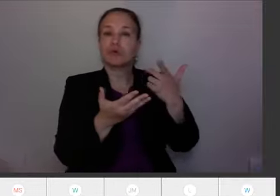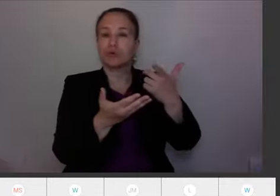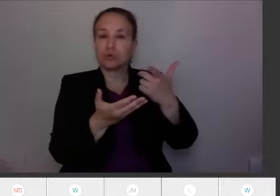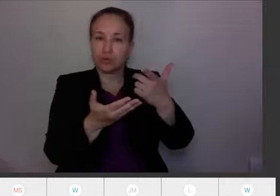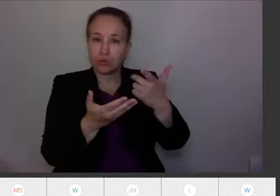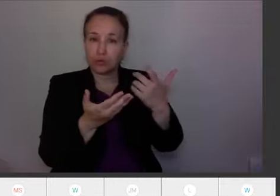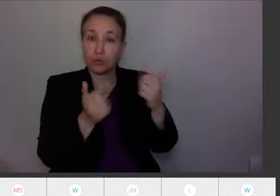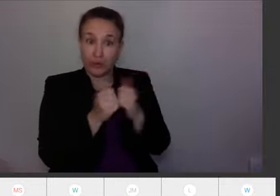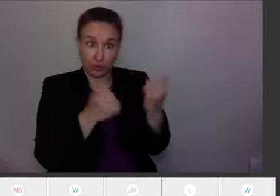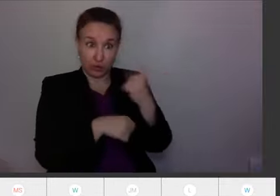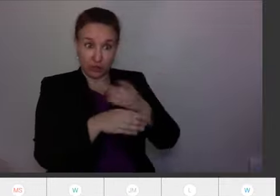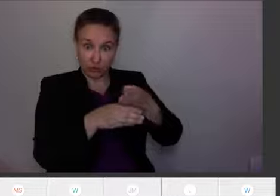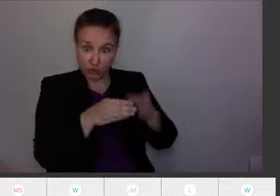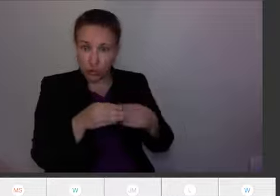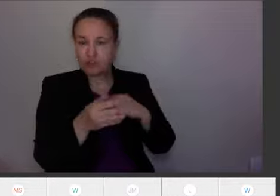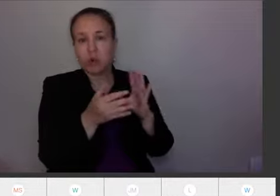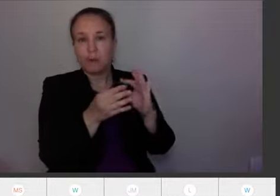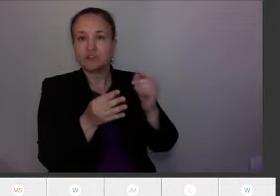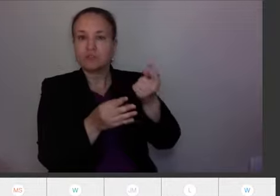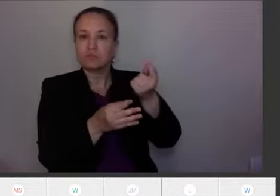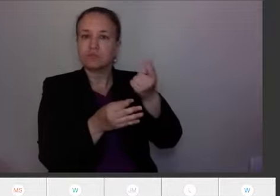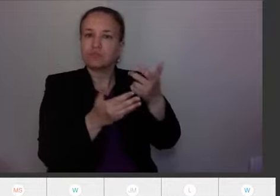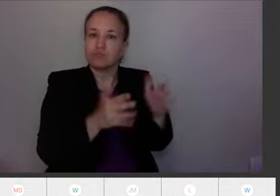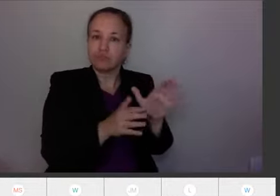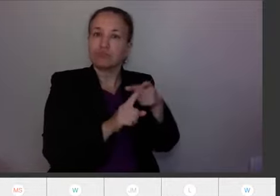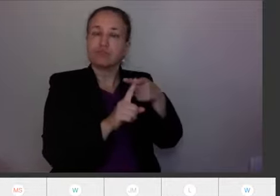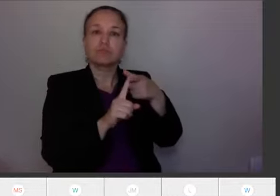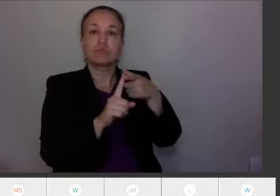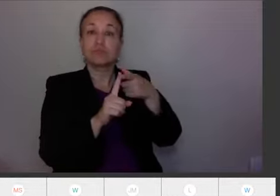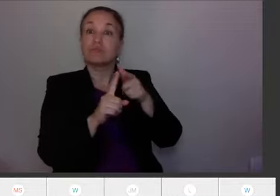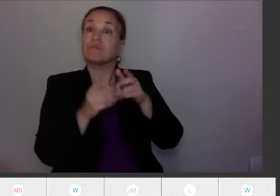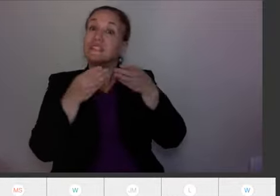results um it's taking across the board anywhere